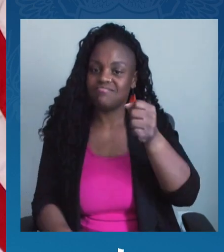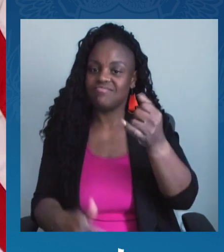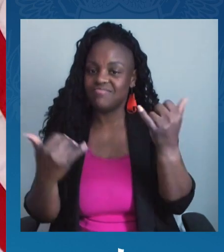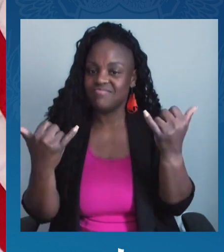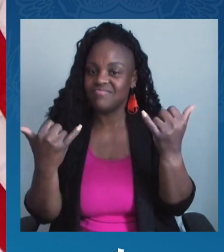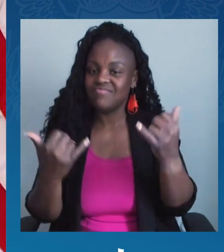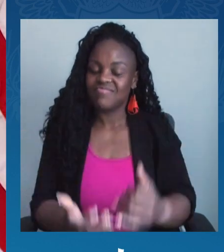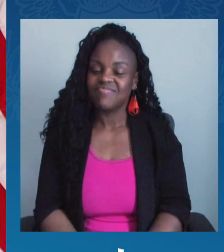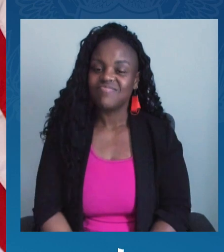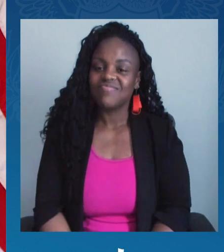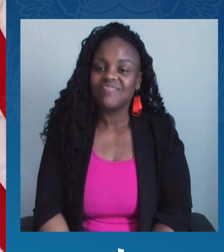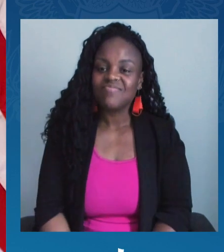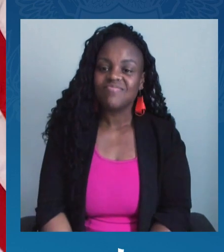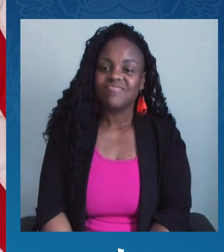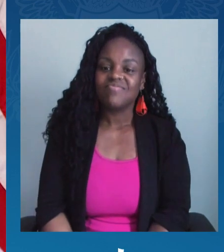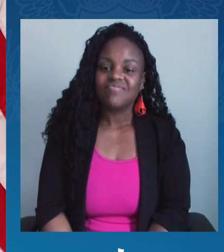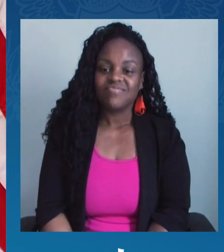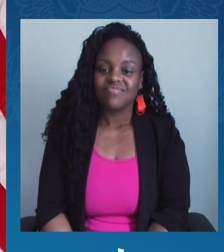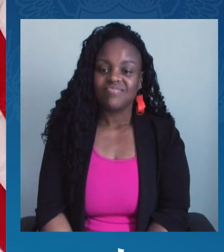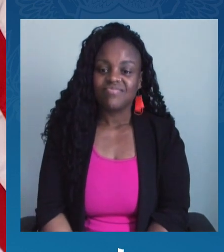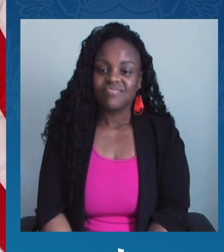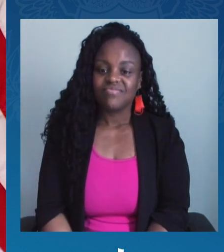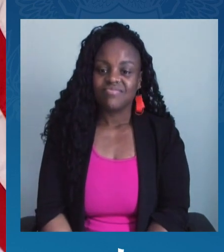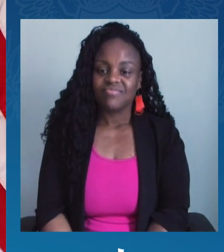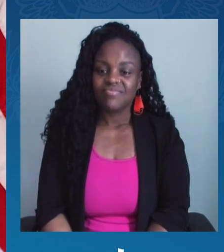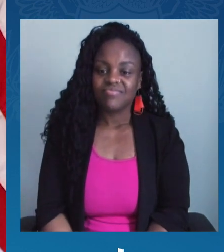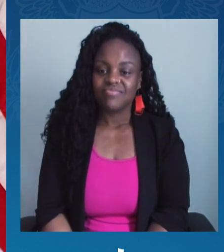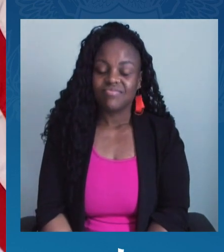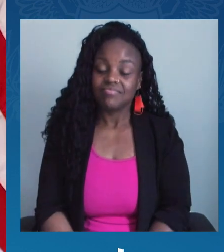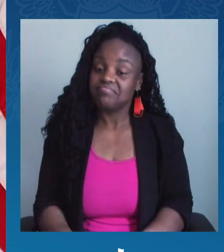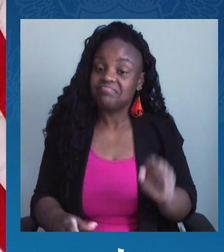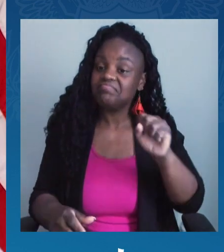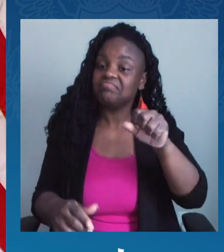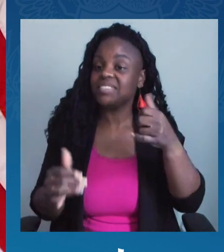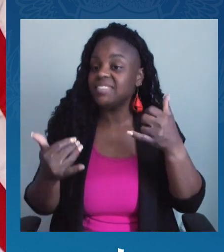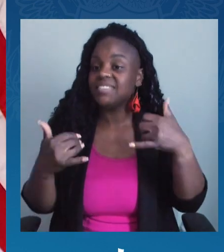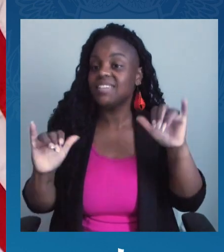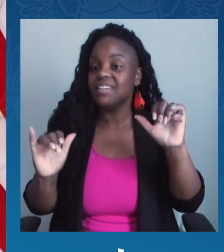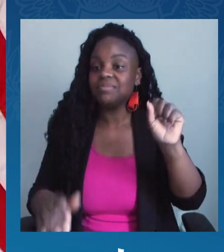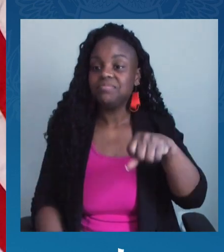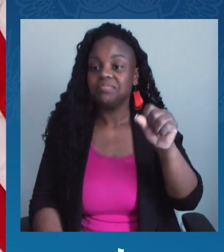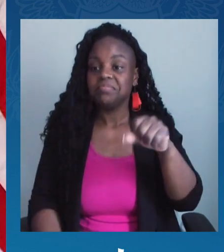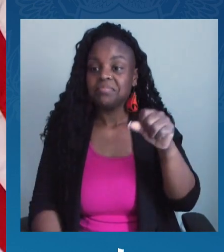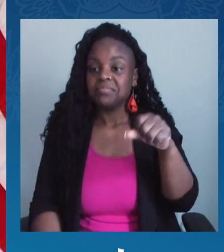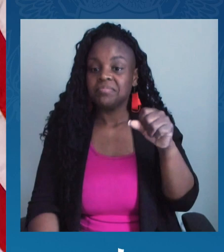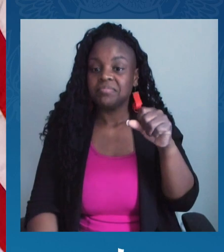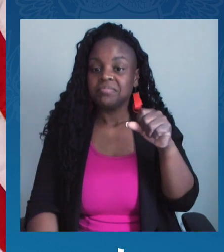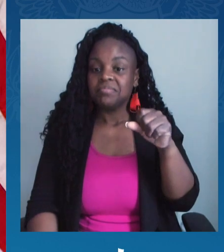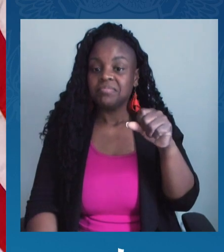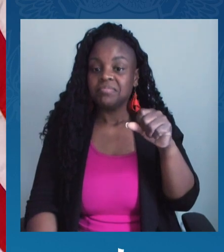And yet and still so-called extremist so-called leaders are passing laws